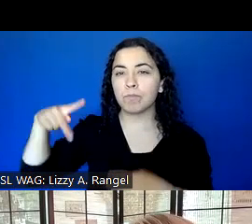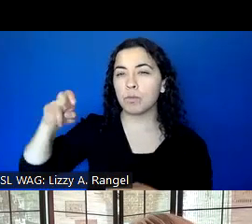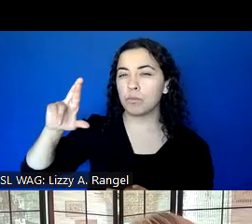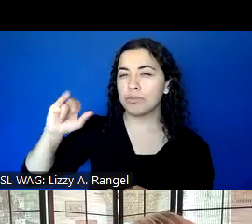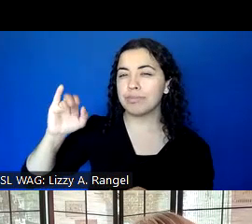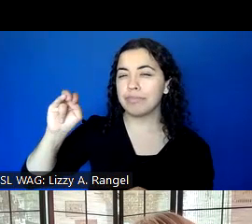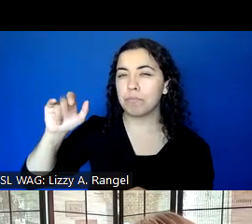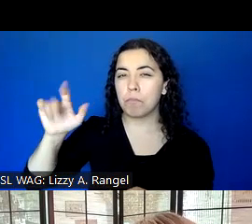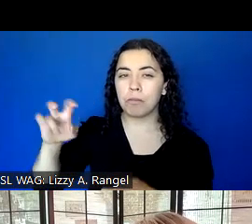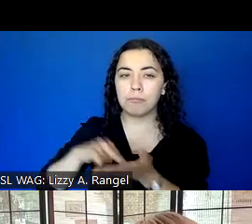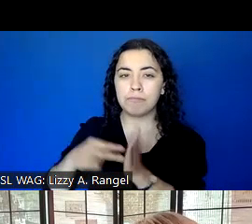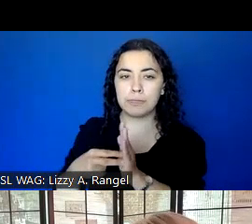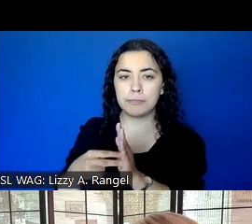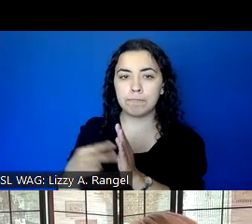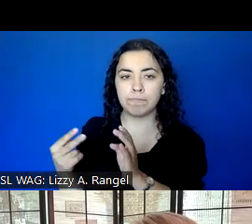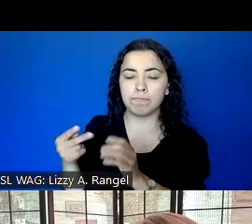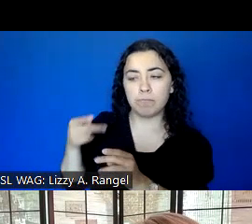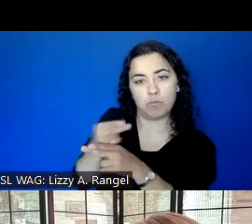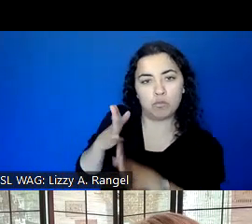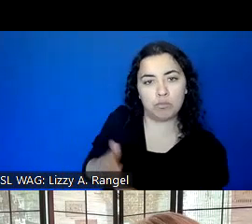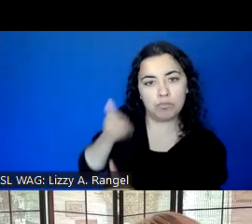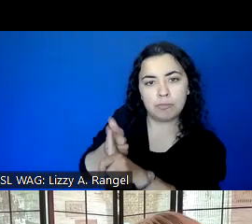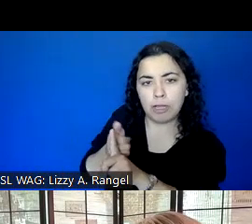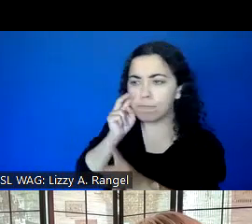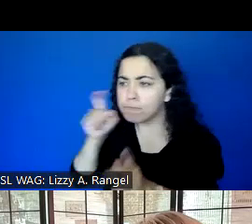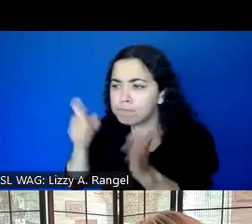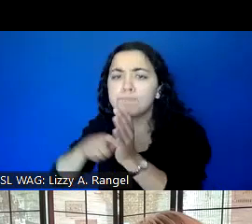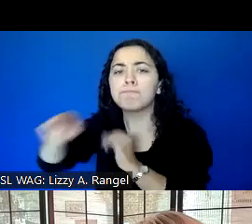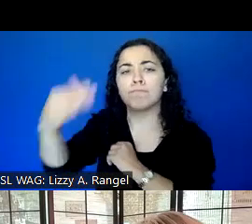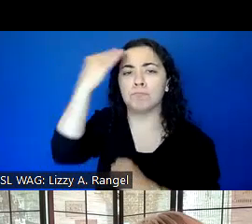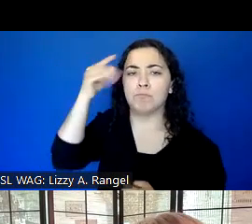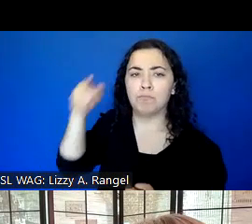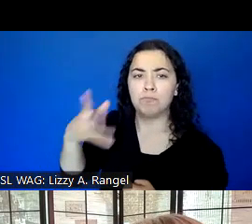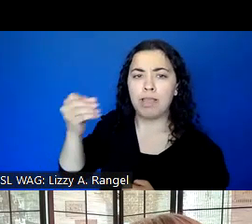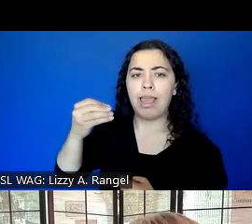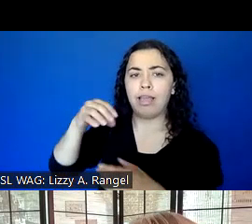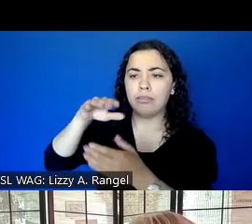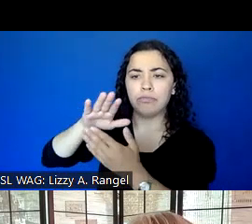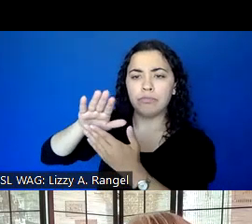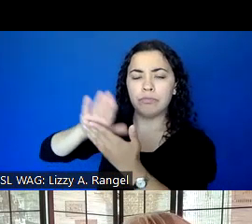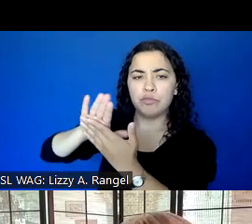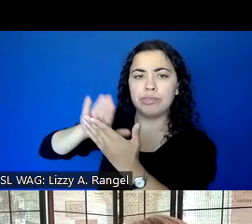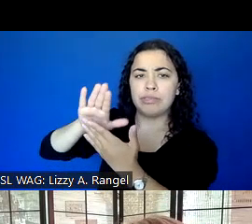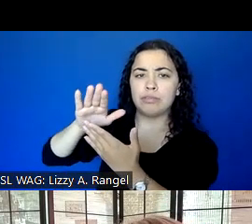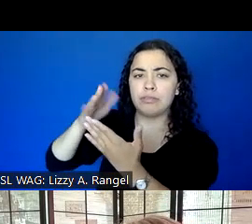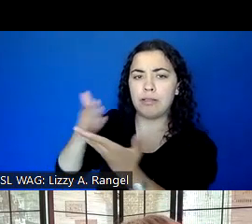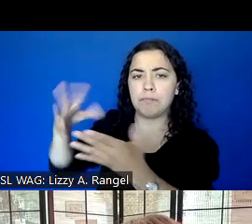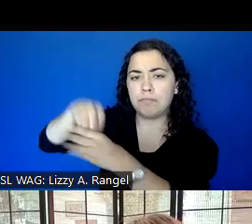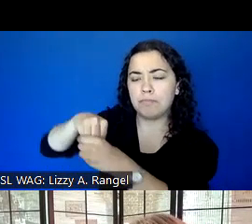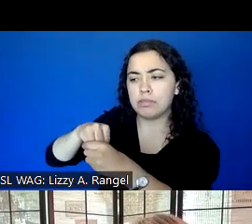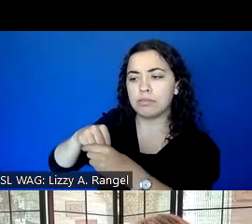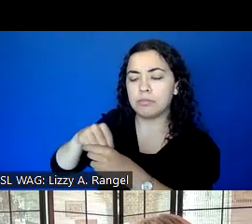Accessibility, inclusion, and user experience are all very different things. They complement